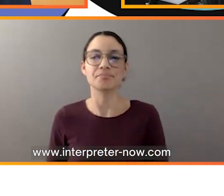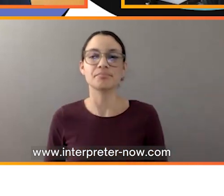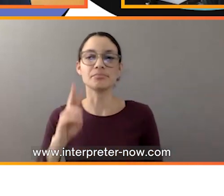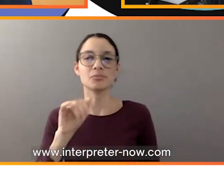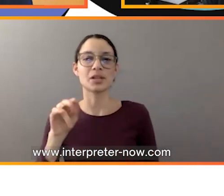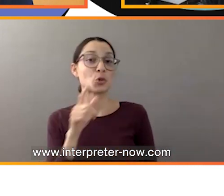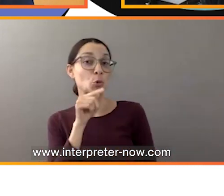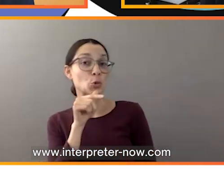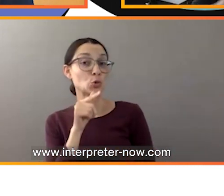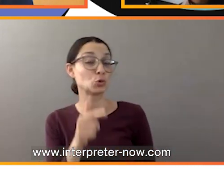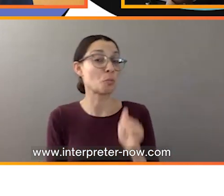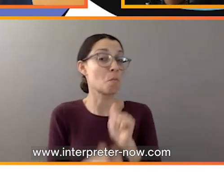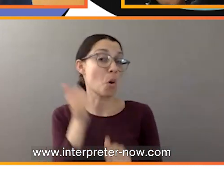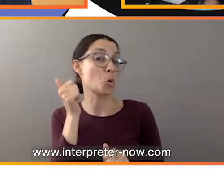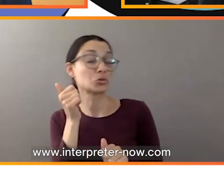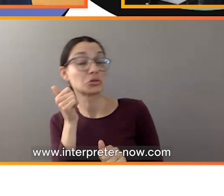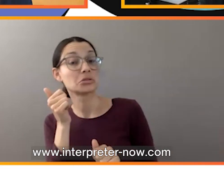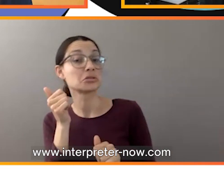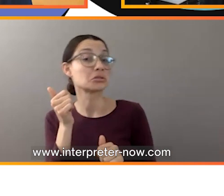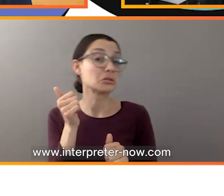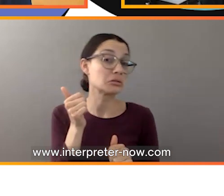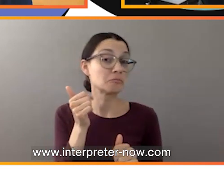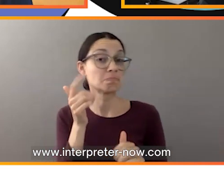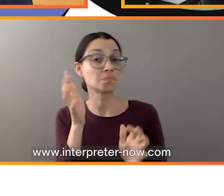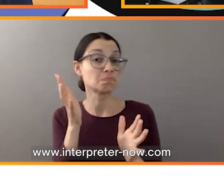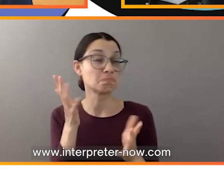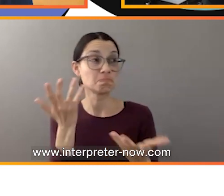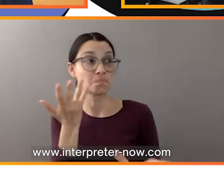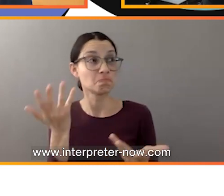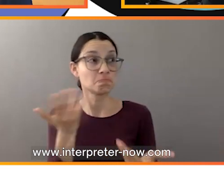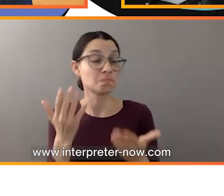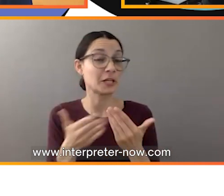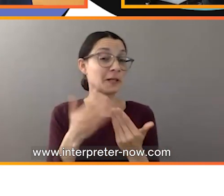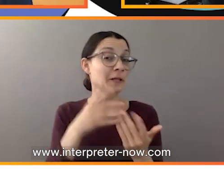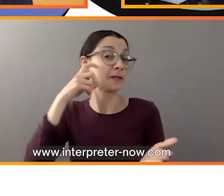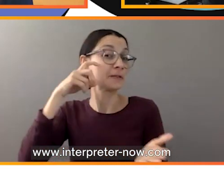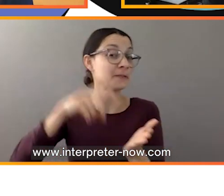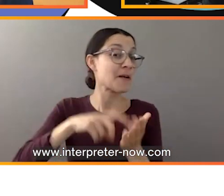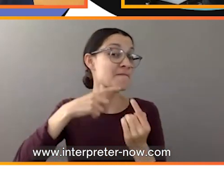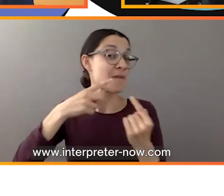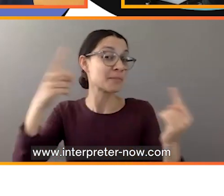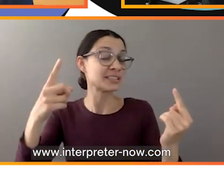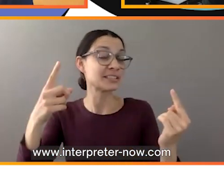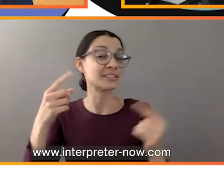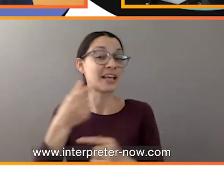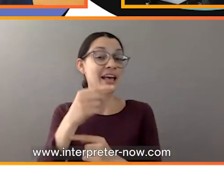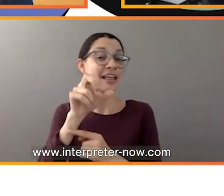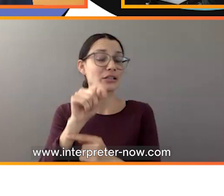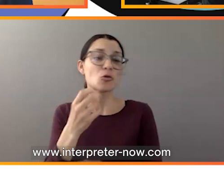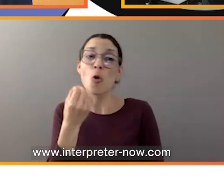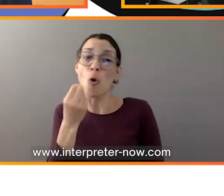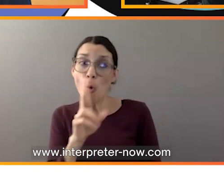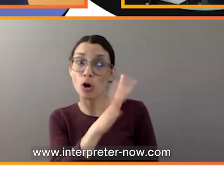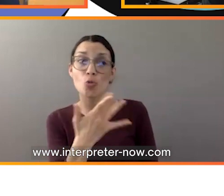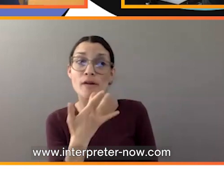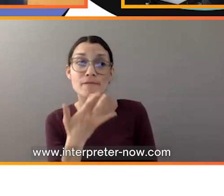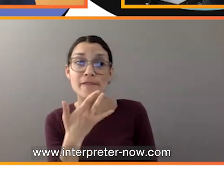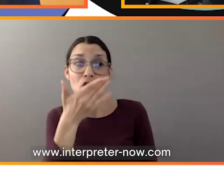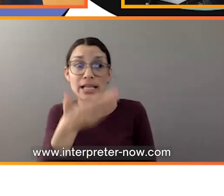Who has been some of the most notable guests, or just some of your favorite guests?